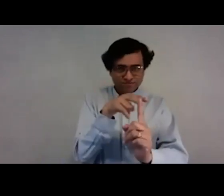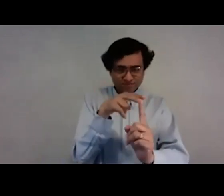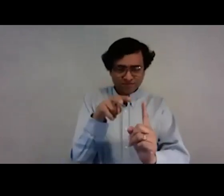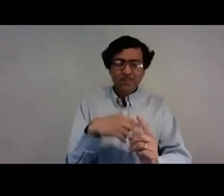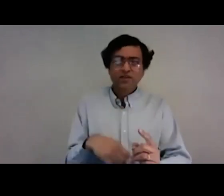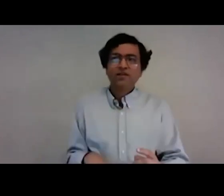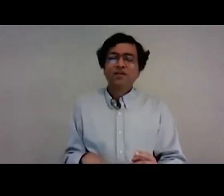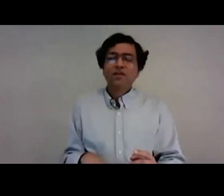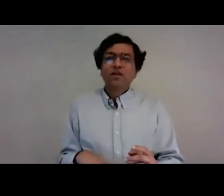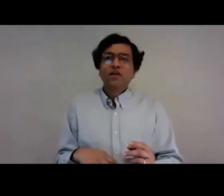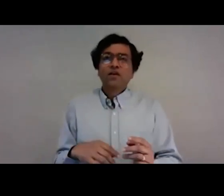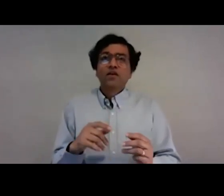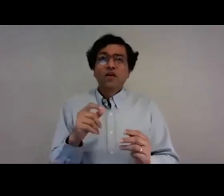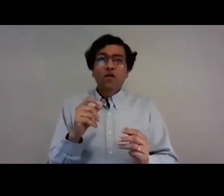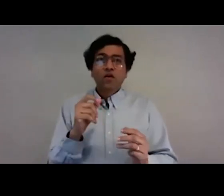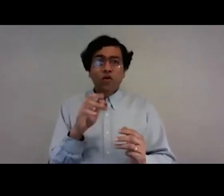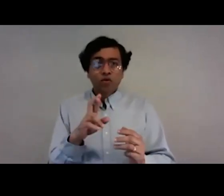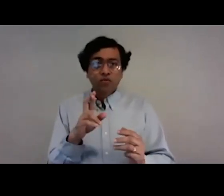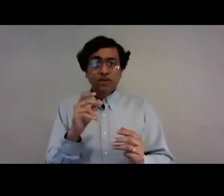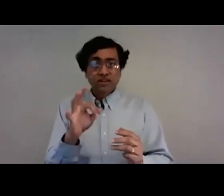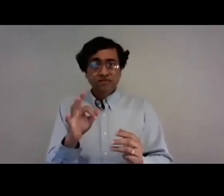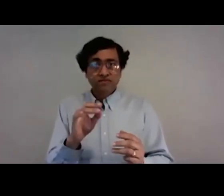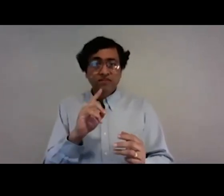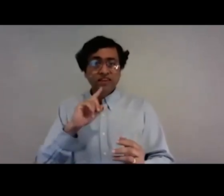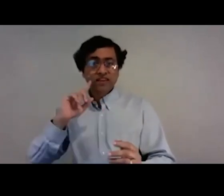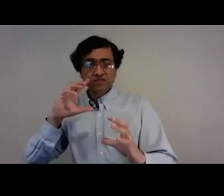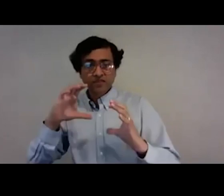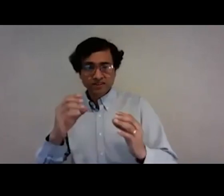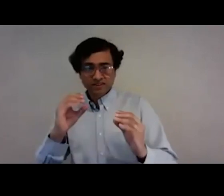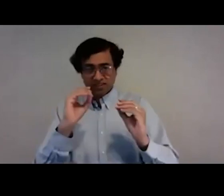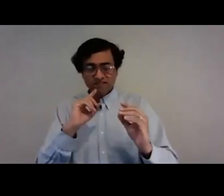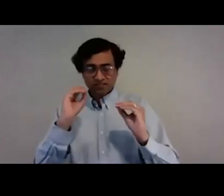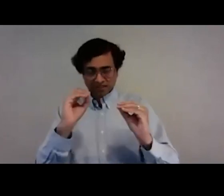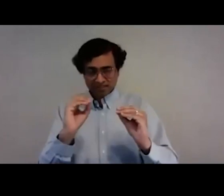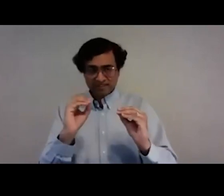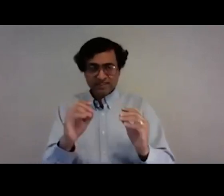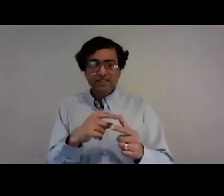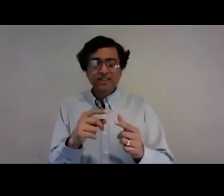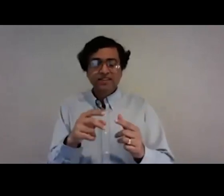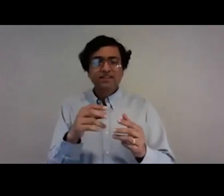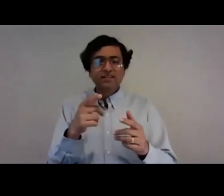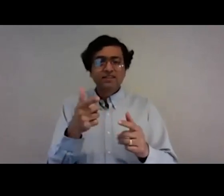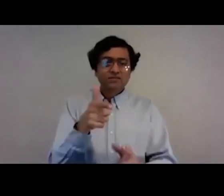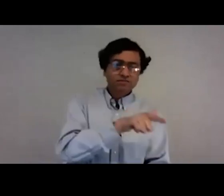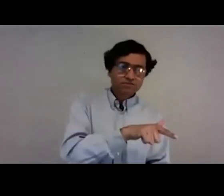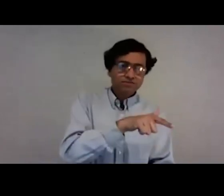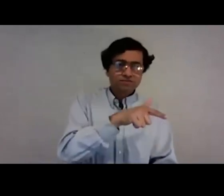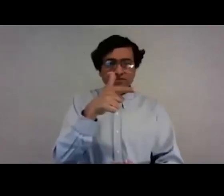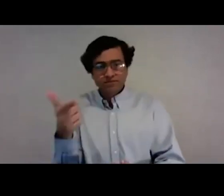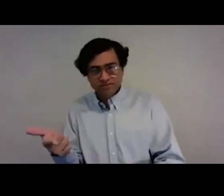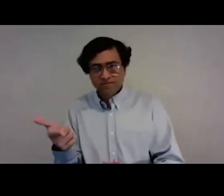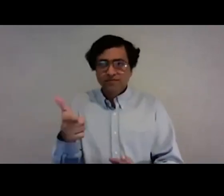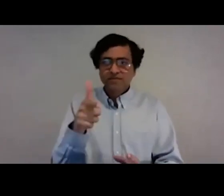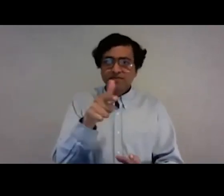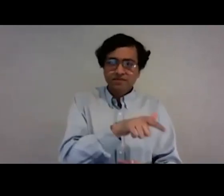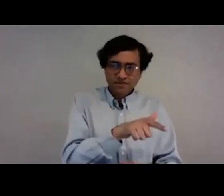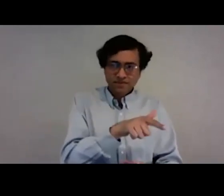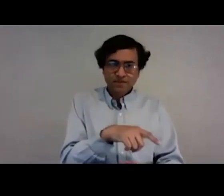would be the interpreters close enough to the presenter and the materials being presented on the slide that all can be seen within that 10°